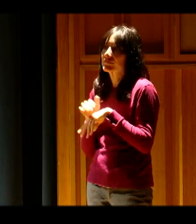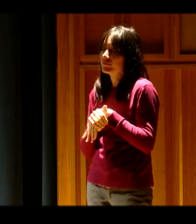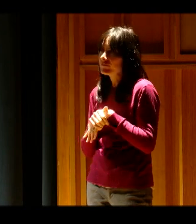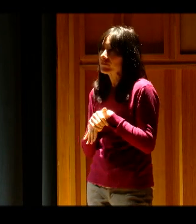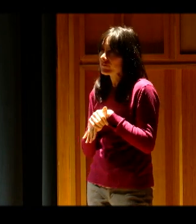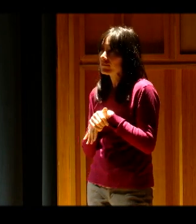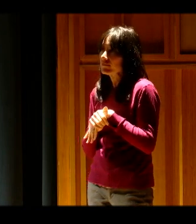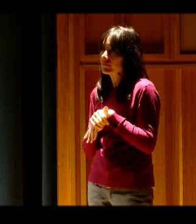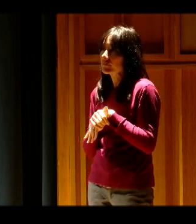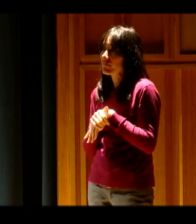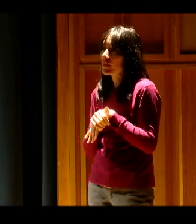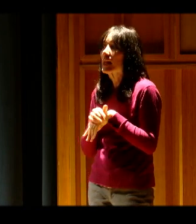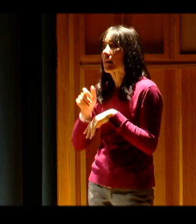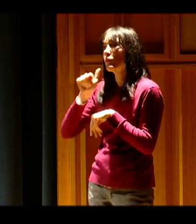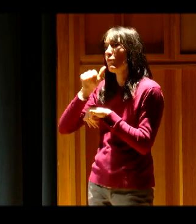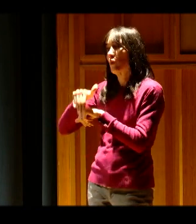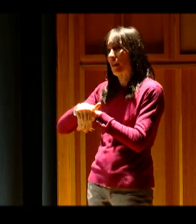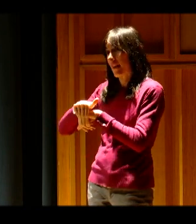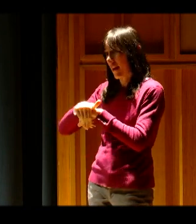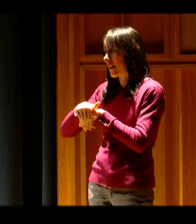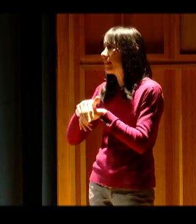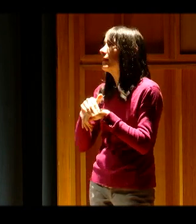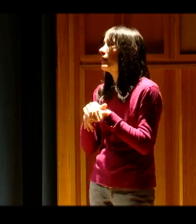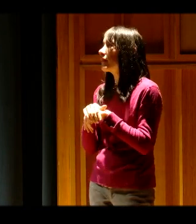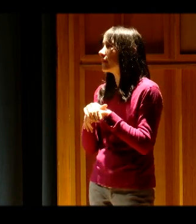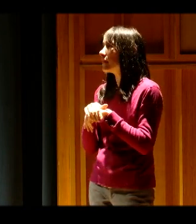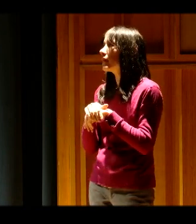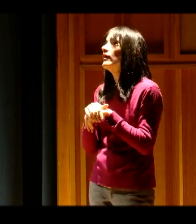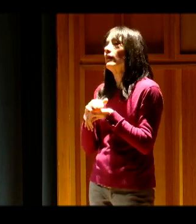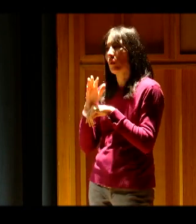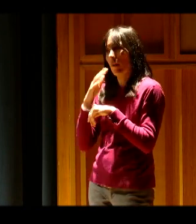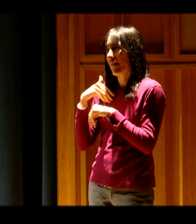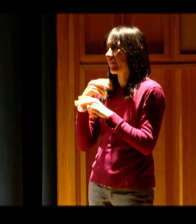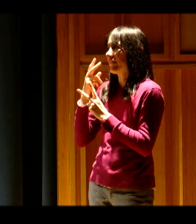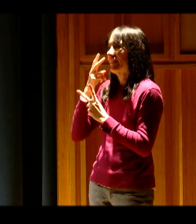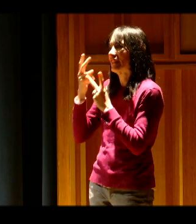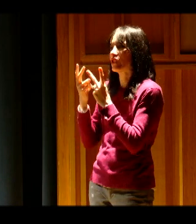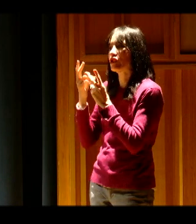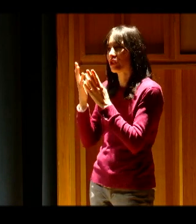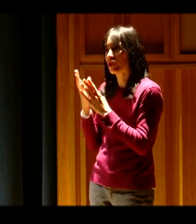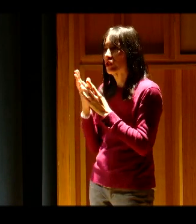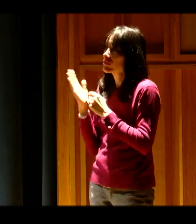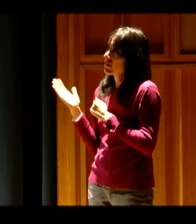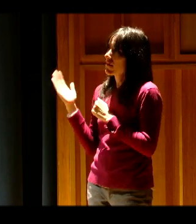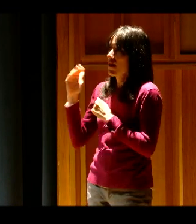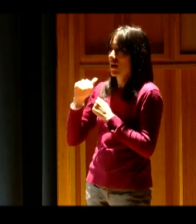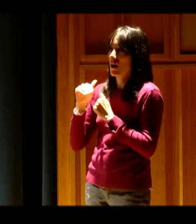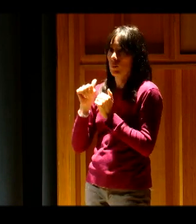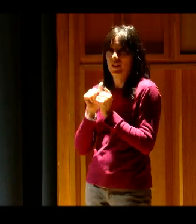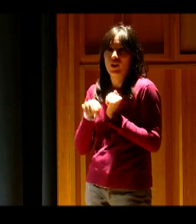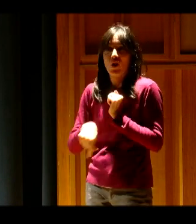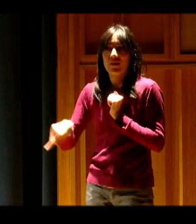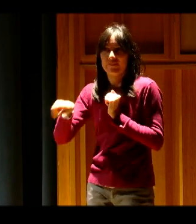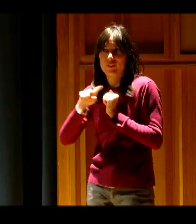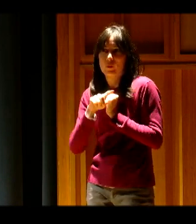Where we are going to open these doors and we're going to have our visitors and public come in here along with all of you who are willing to come and we do